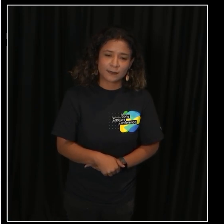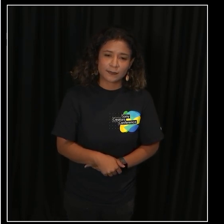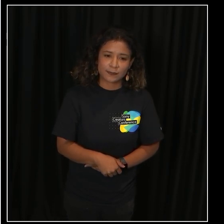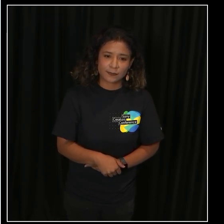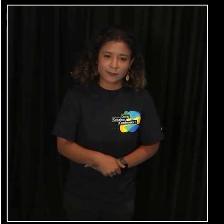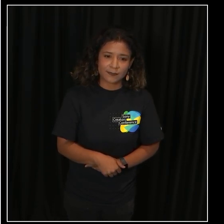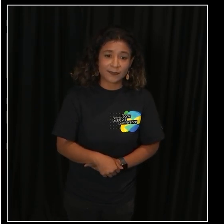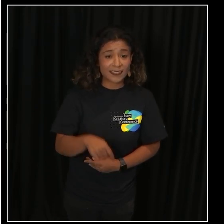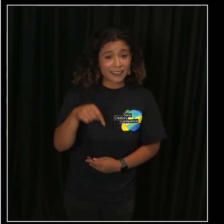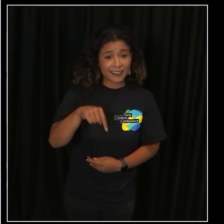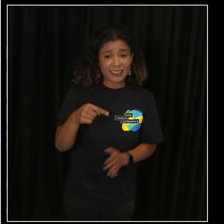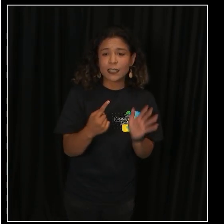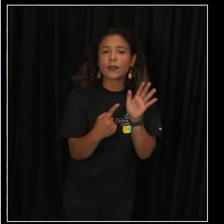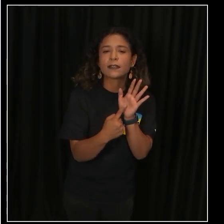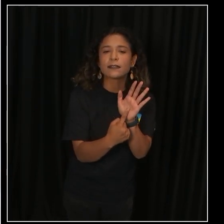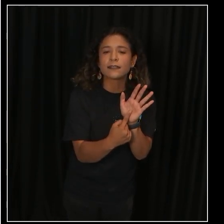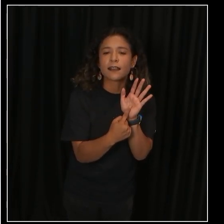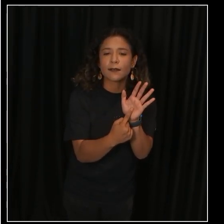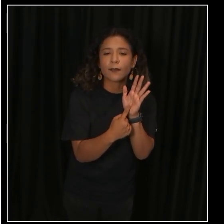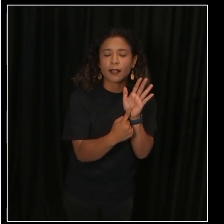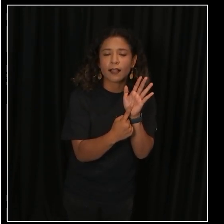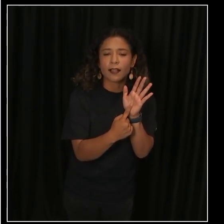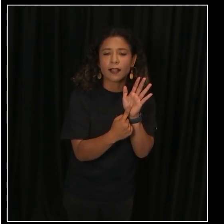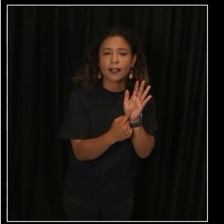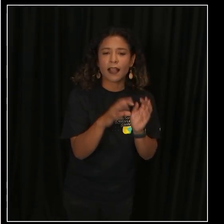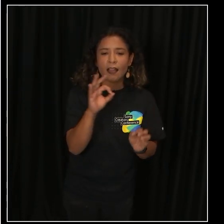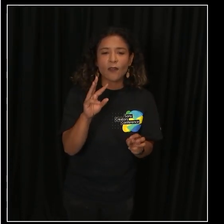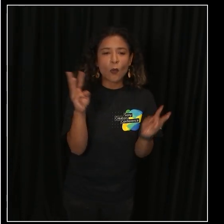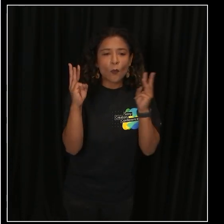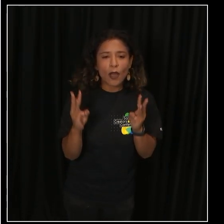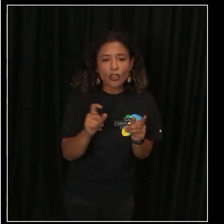This is an example result of hours whether transition with clouds.